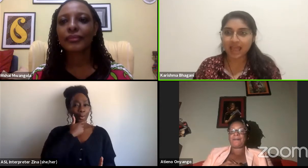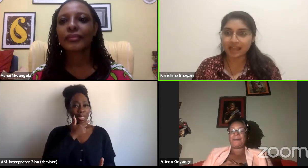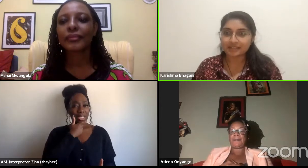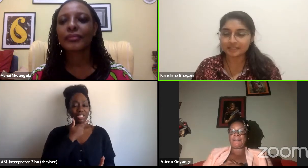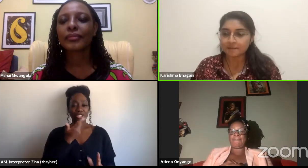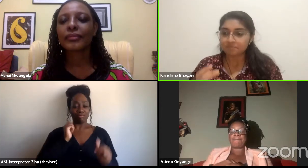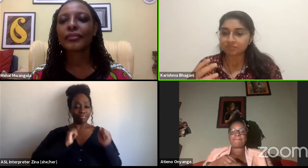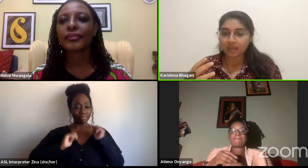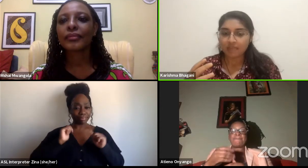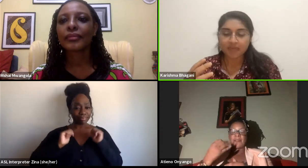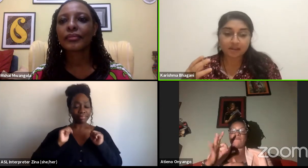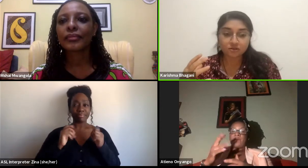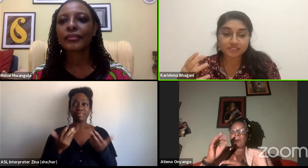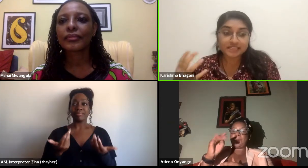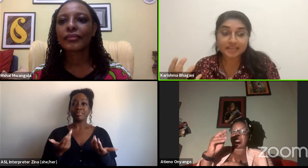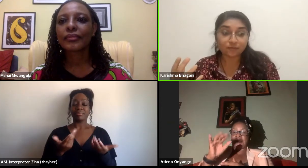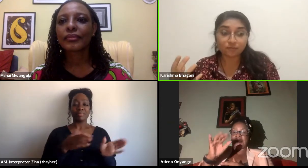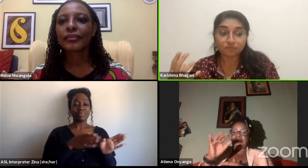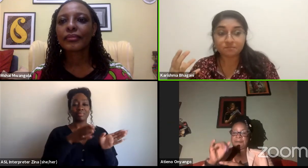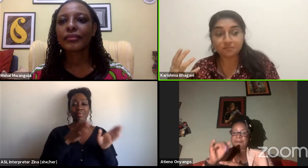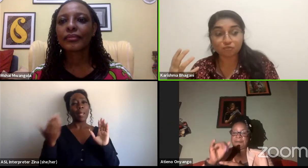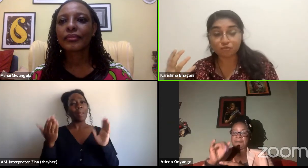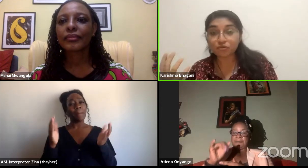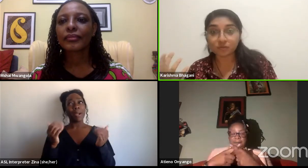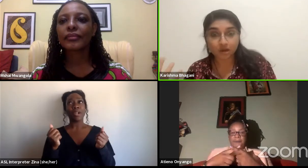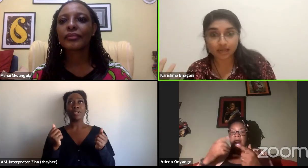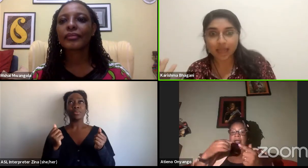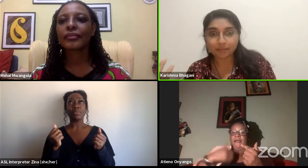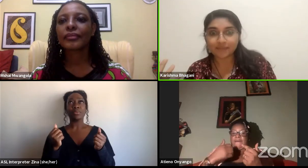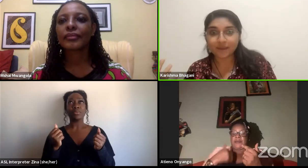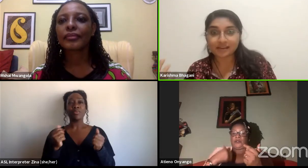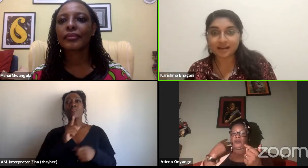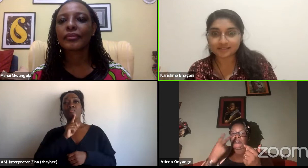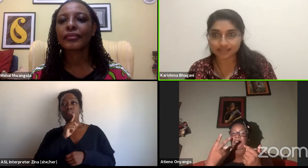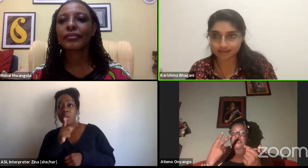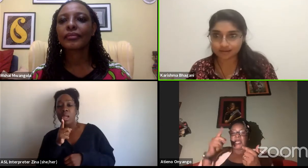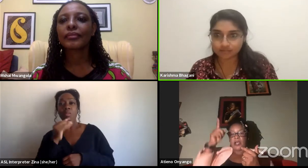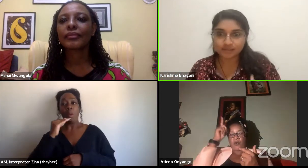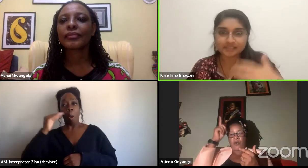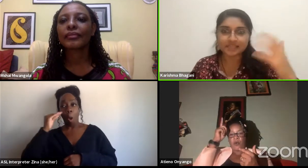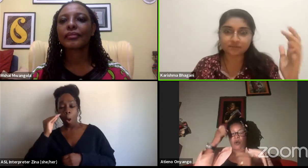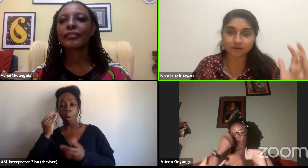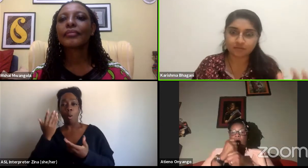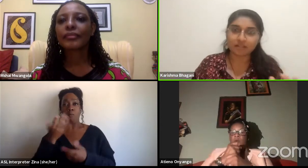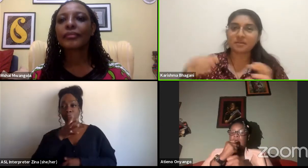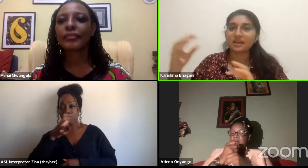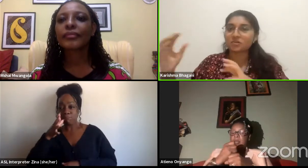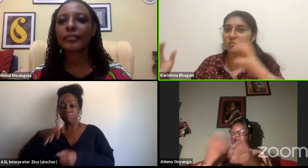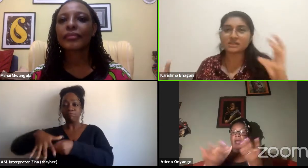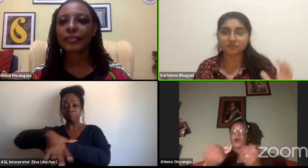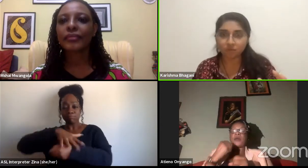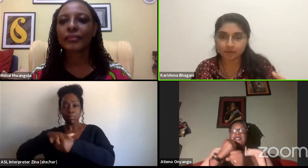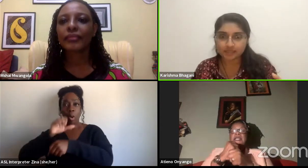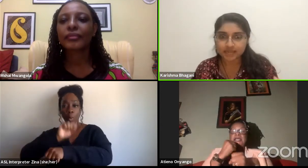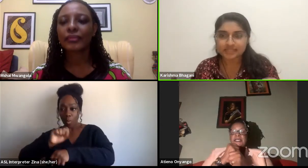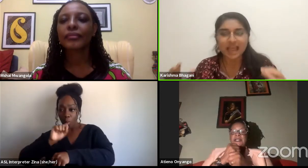and then seeing rural work happen the way it does here whether it's theater for development or whatever form it takes,